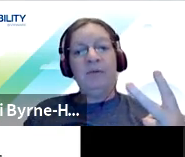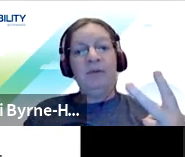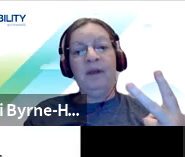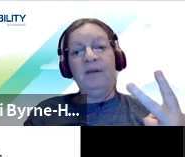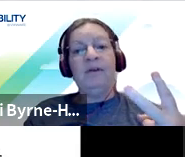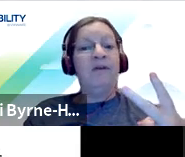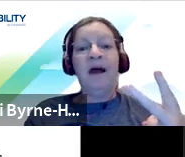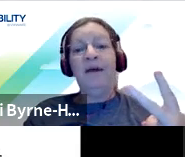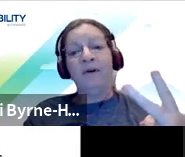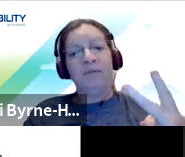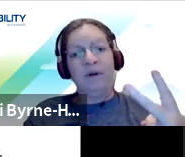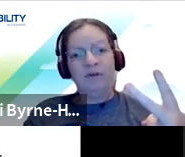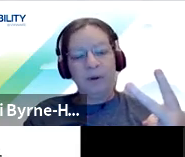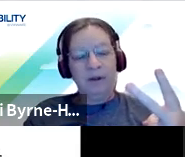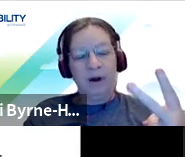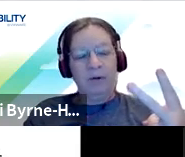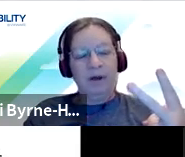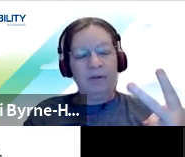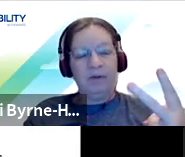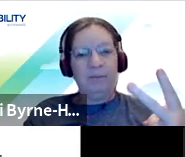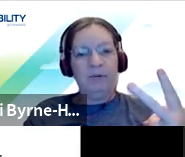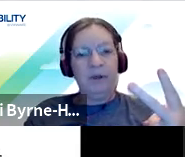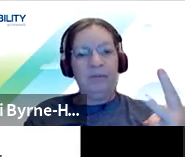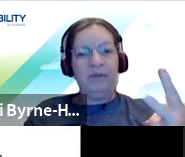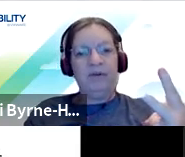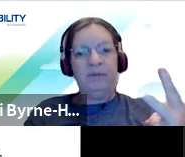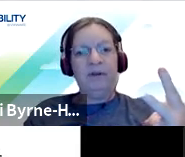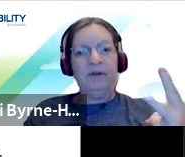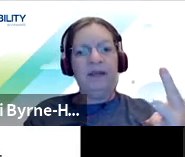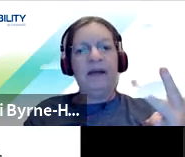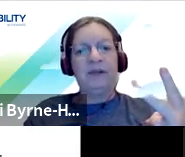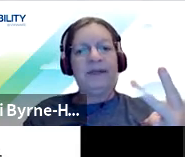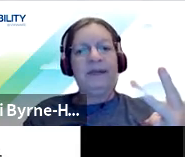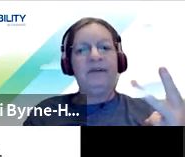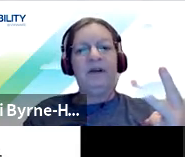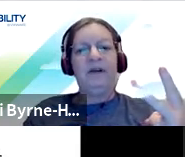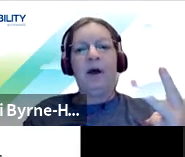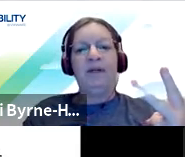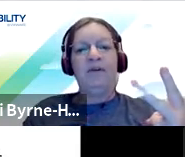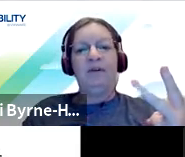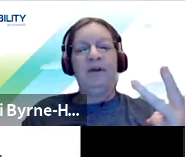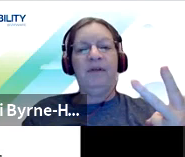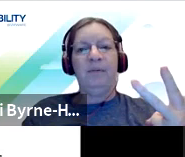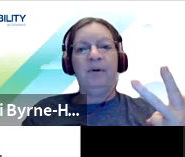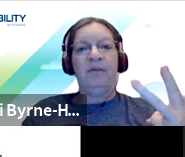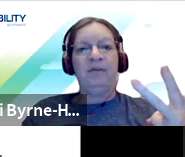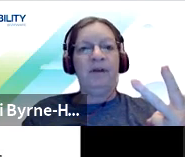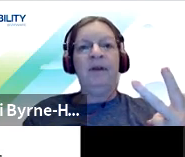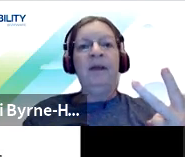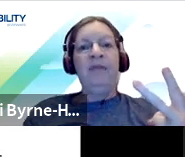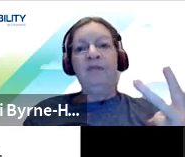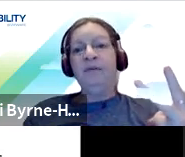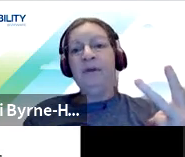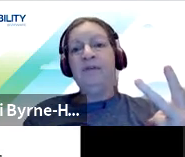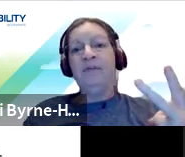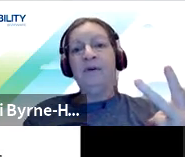Ed especially once you get over about 50, 75 employees, you're going to get to the point where the managers are making decisions about reasonable accommodationings, they oar